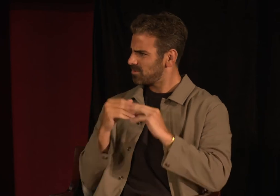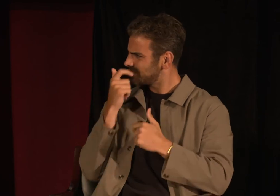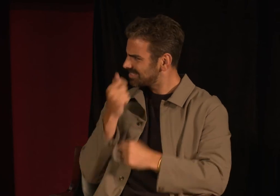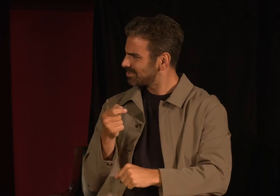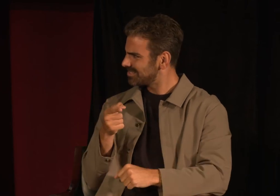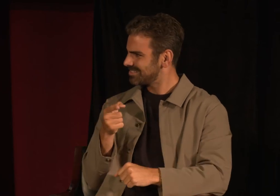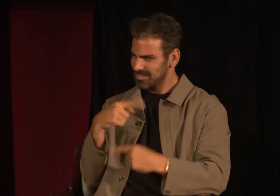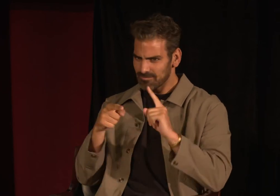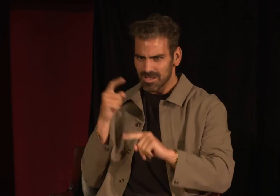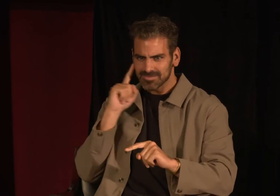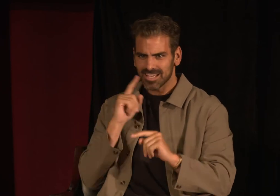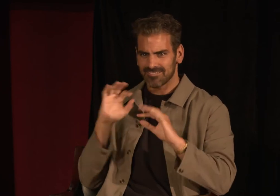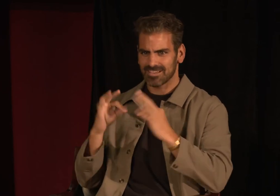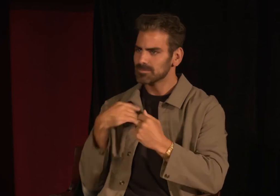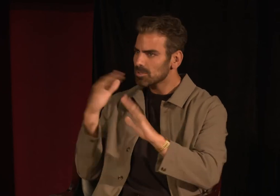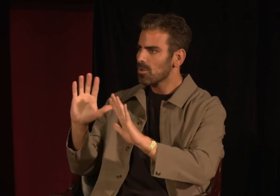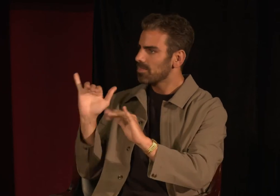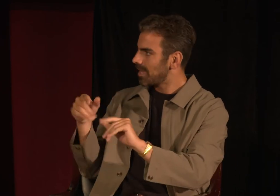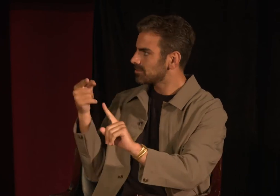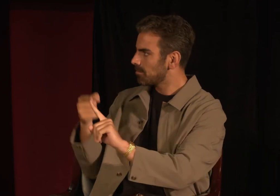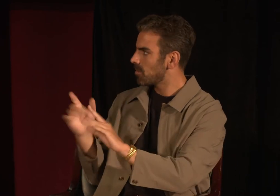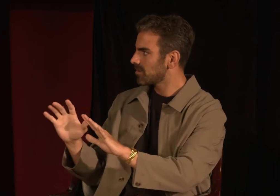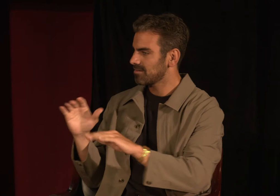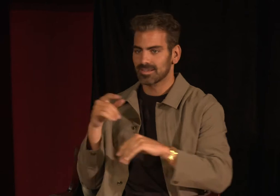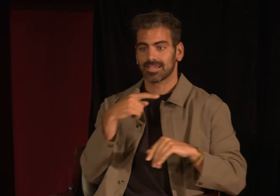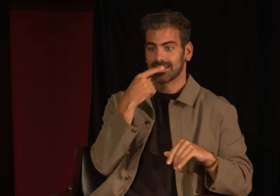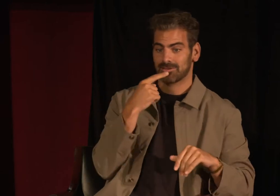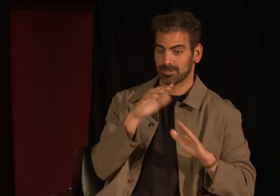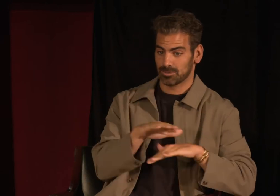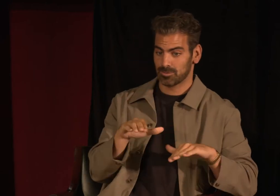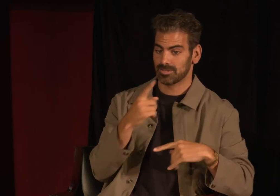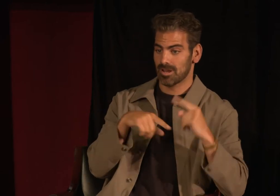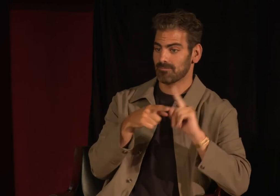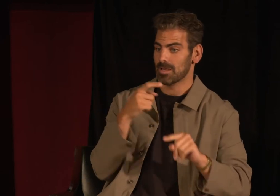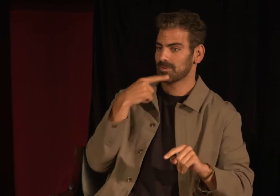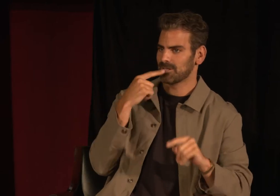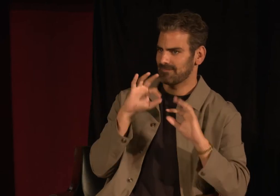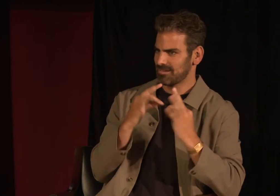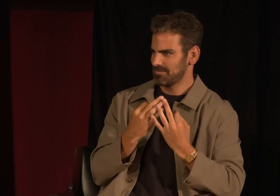by any measurement, in my opinion. But they were very interested with the fact that I came from a Deaf family. Right.